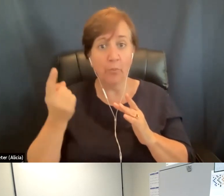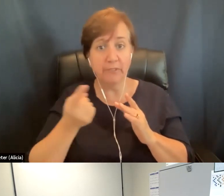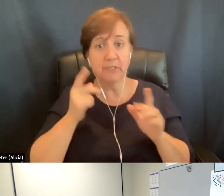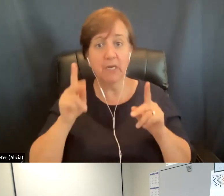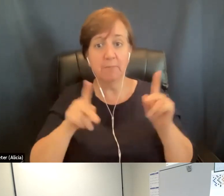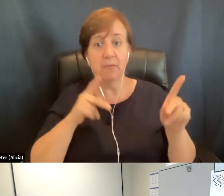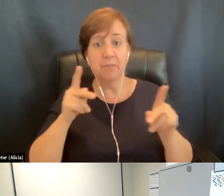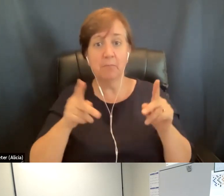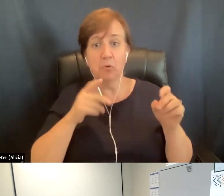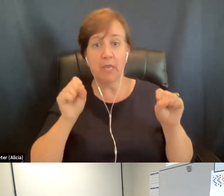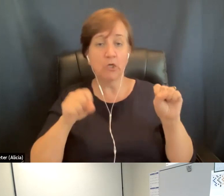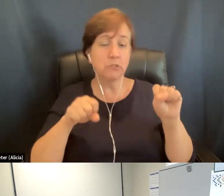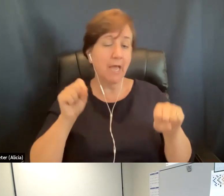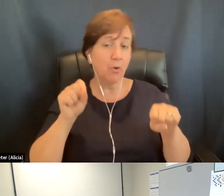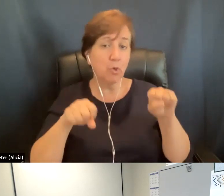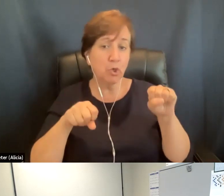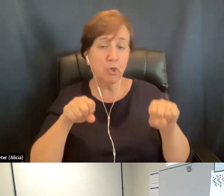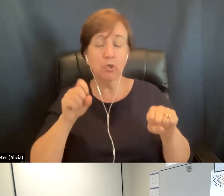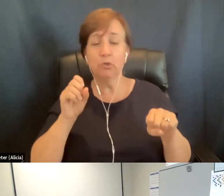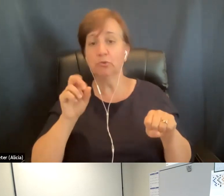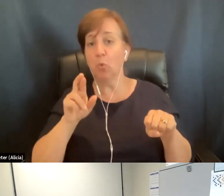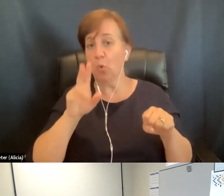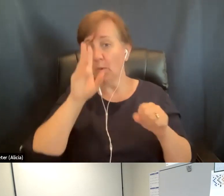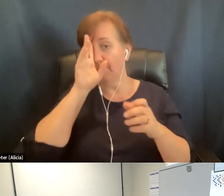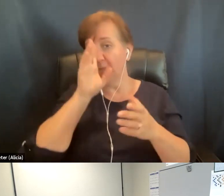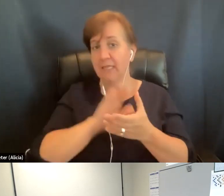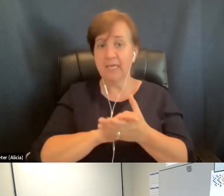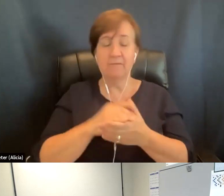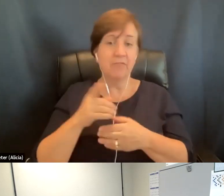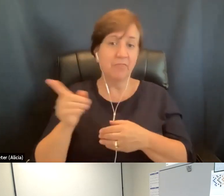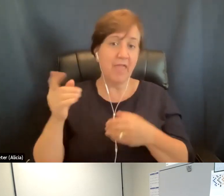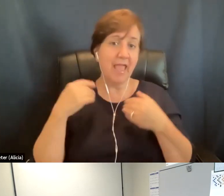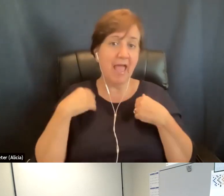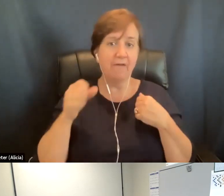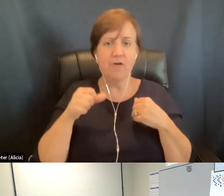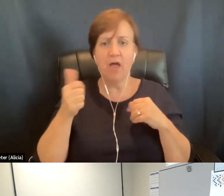Dr. Elsa Villarino: Are doubters or that believe they have other sources of evidence.